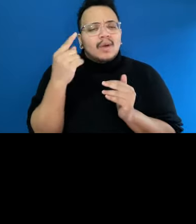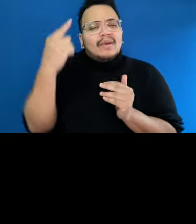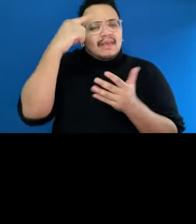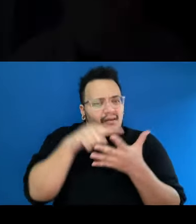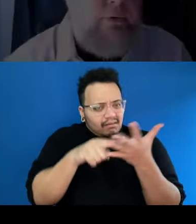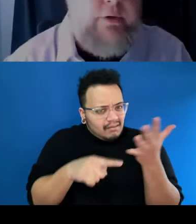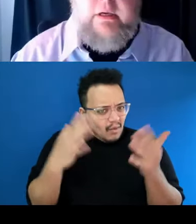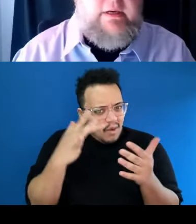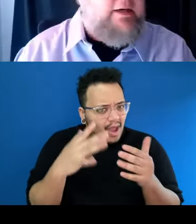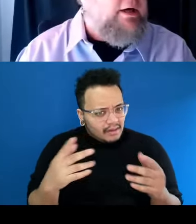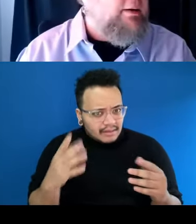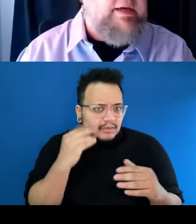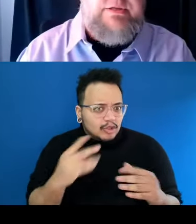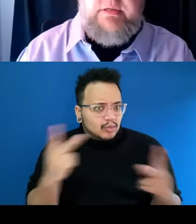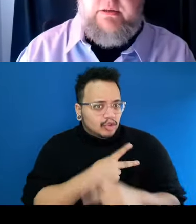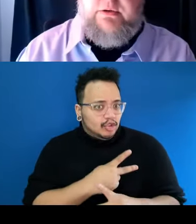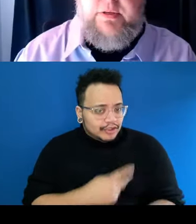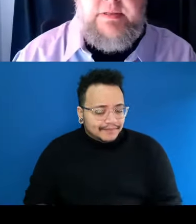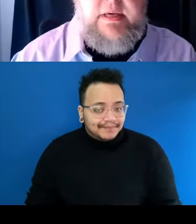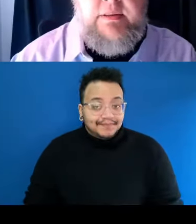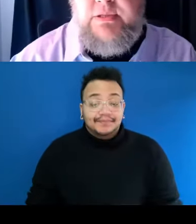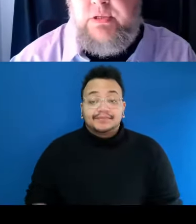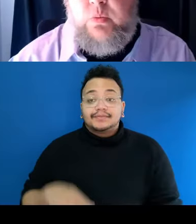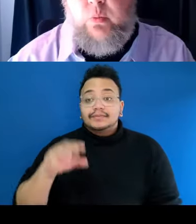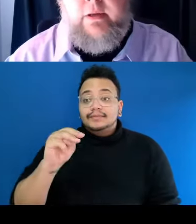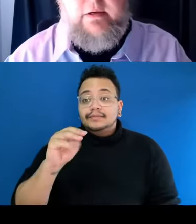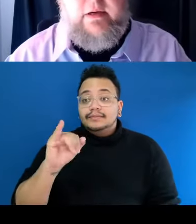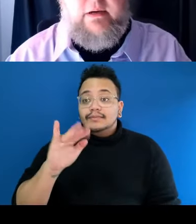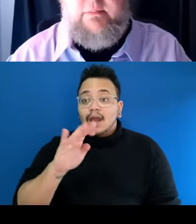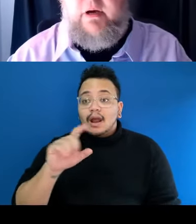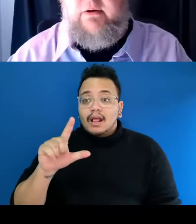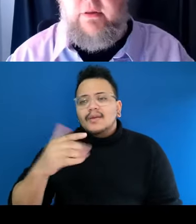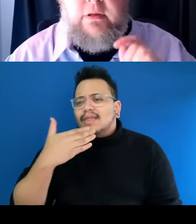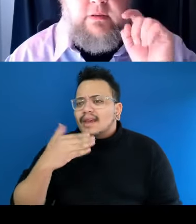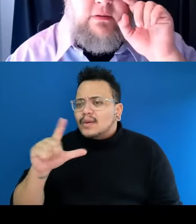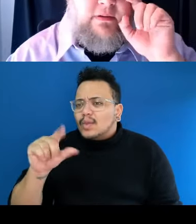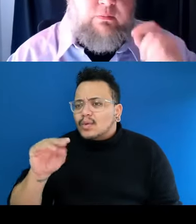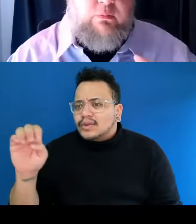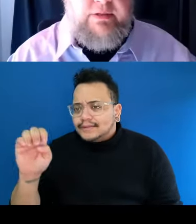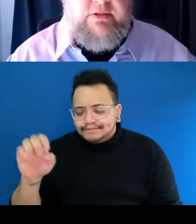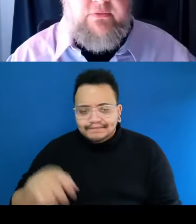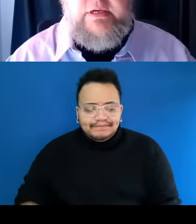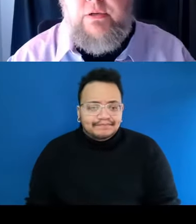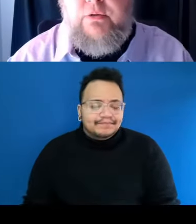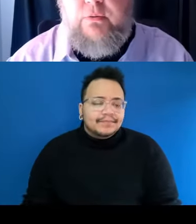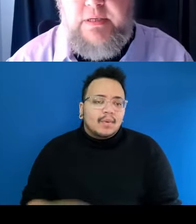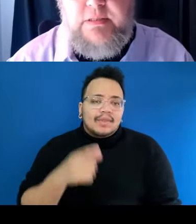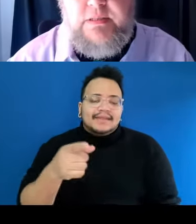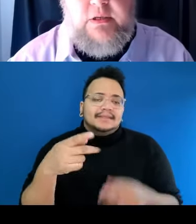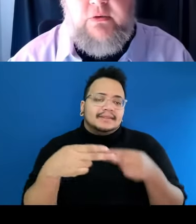Great, thank you Loree. And just another note on this slide, this is just one of the relatively new pieces